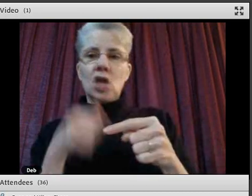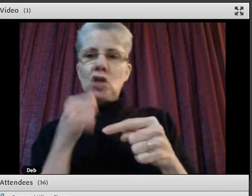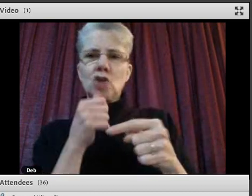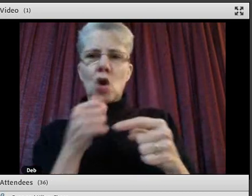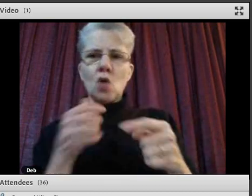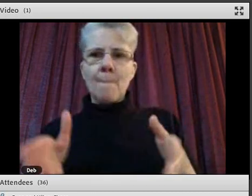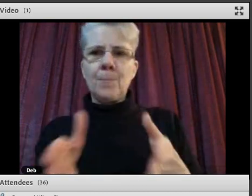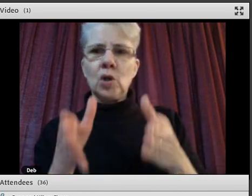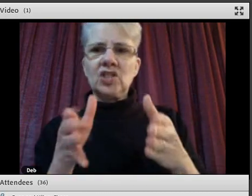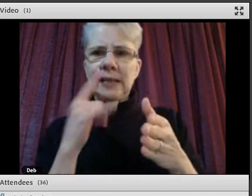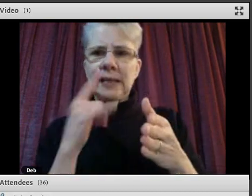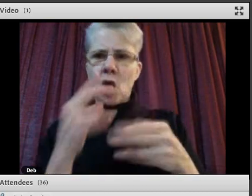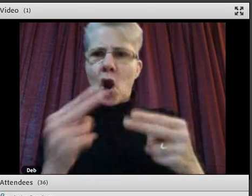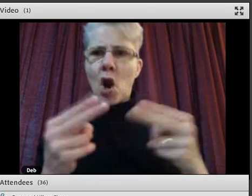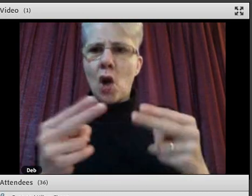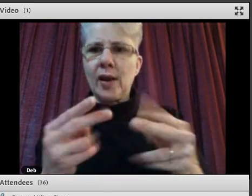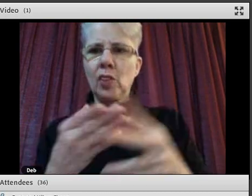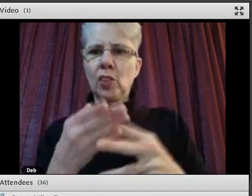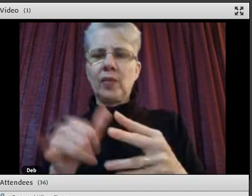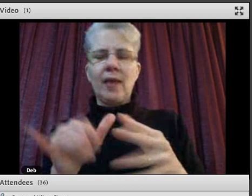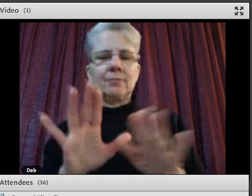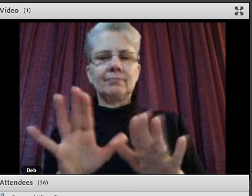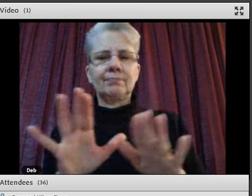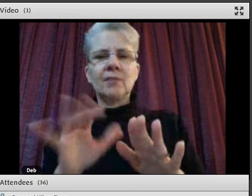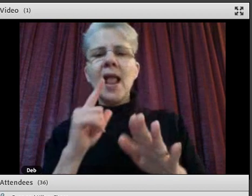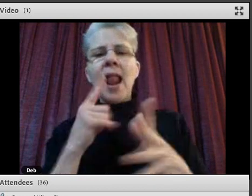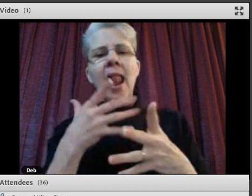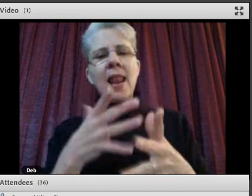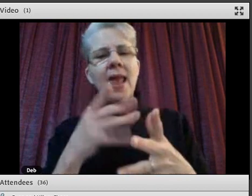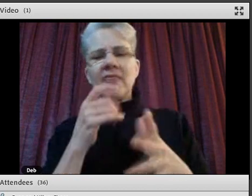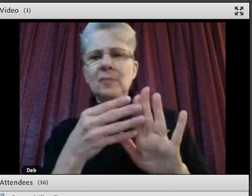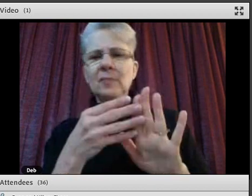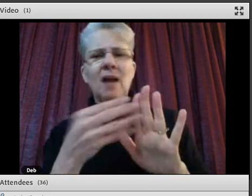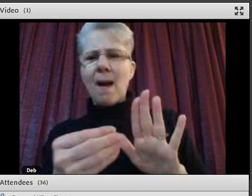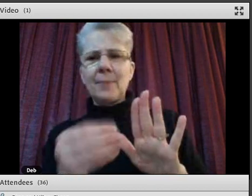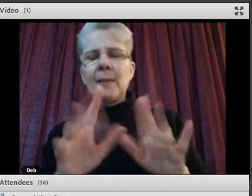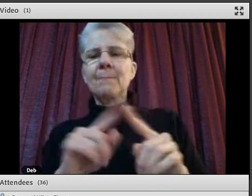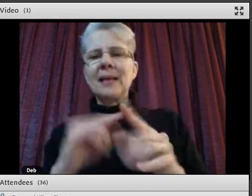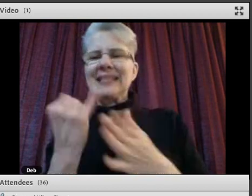to rush the kids through it. If you're going to have them not just copy something,